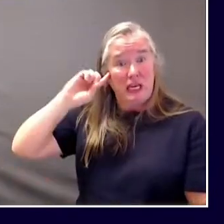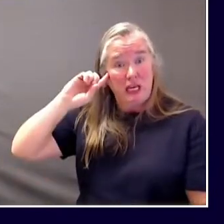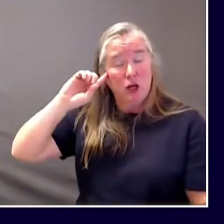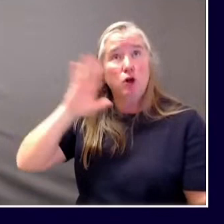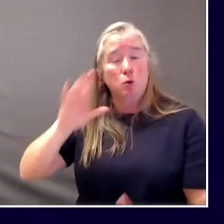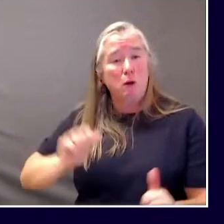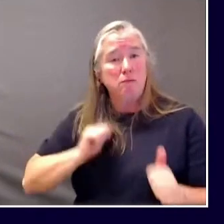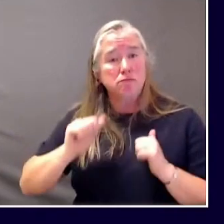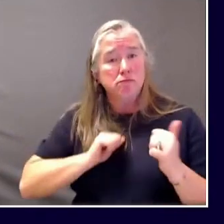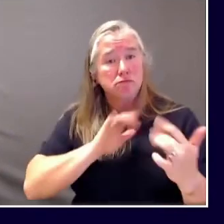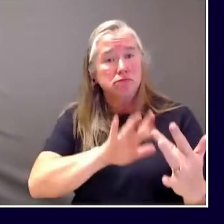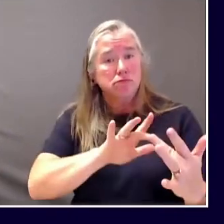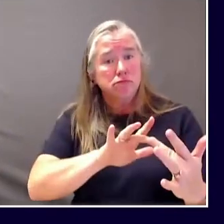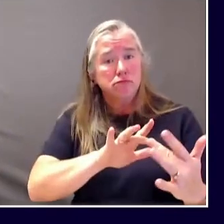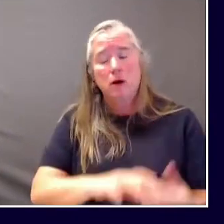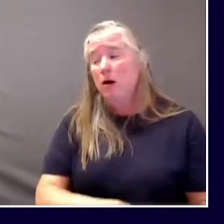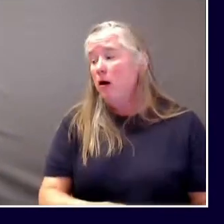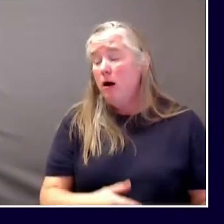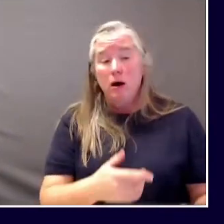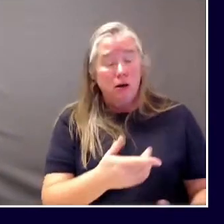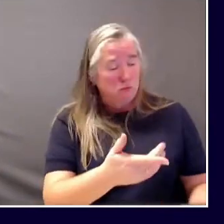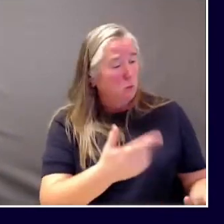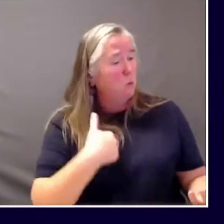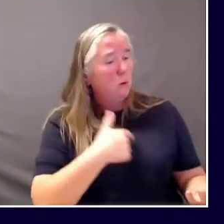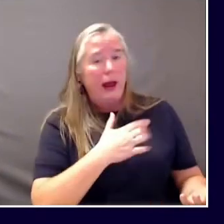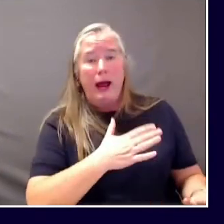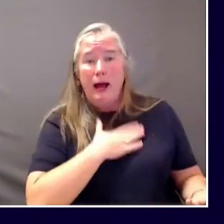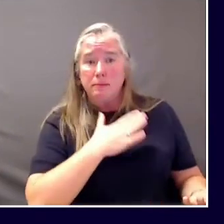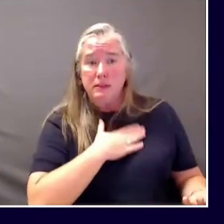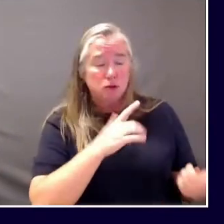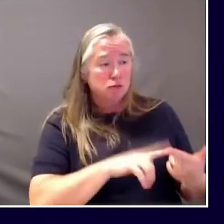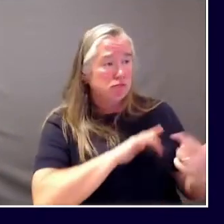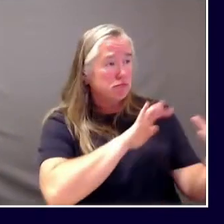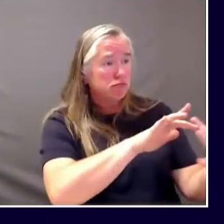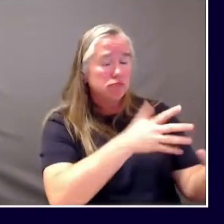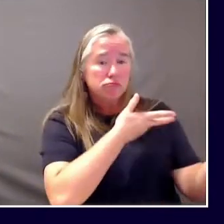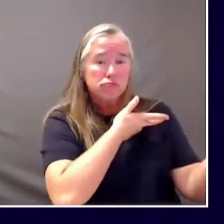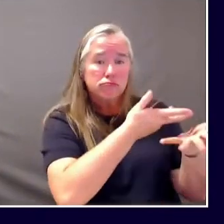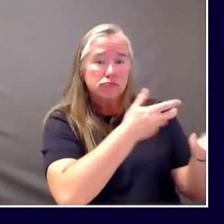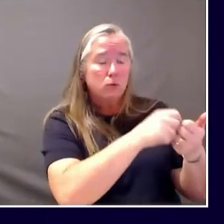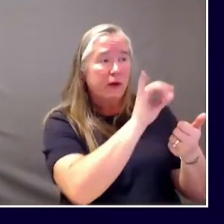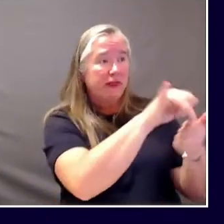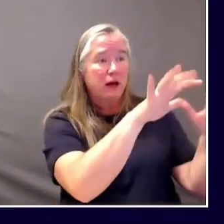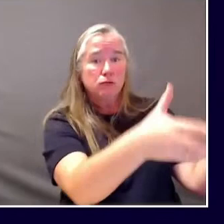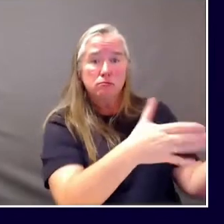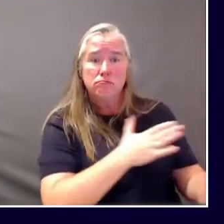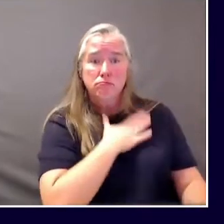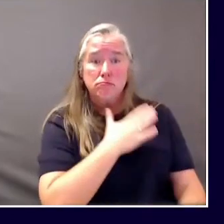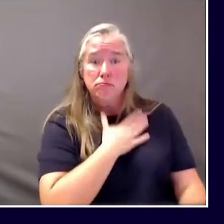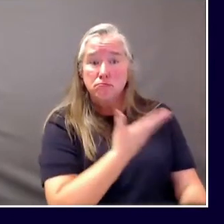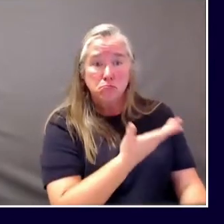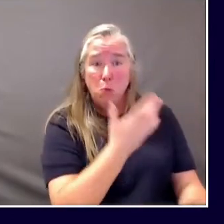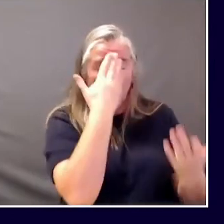we were happy to follow up and verify this is the case and